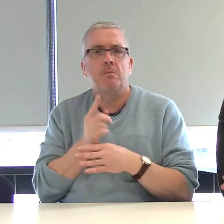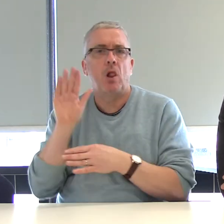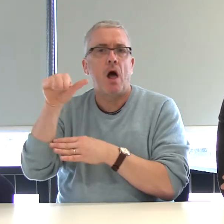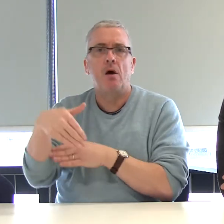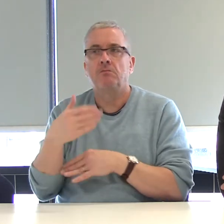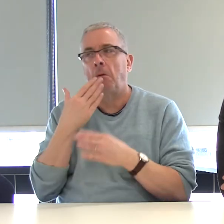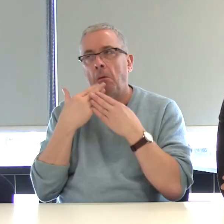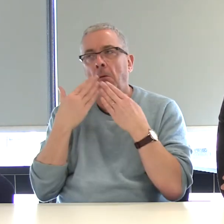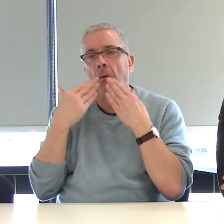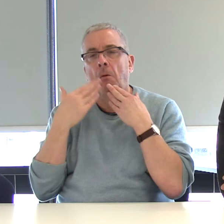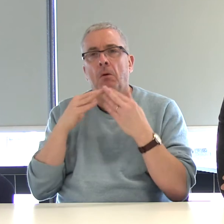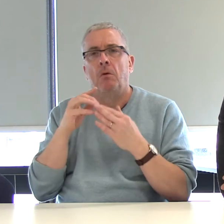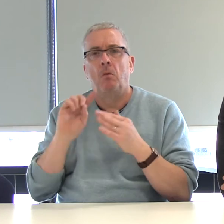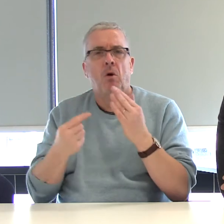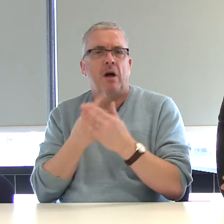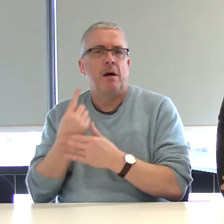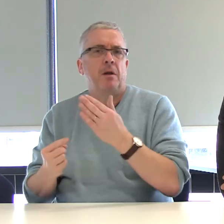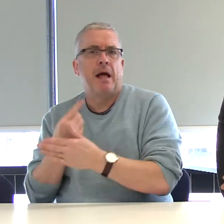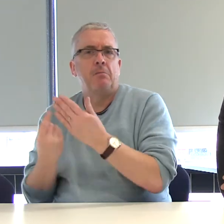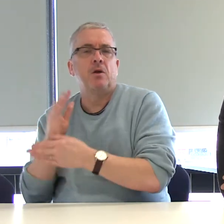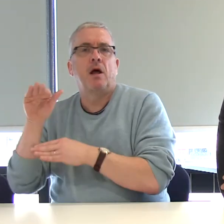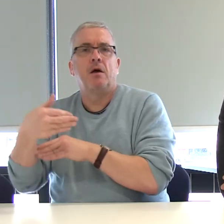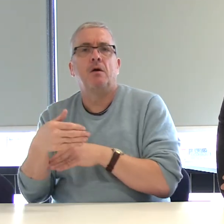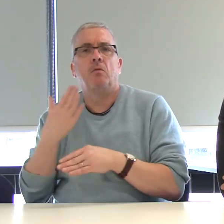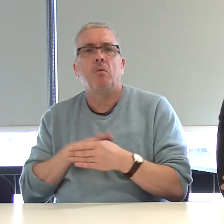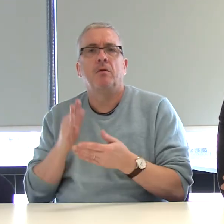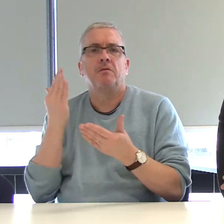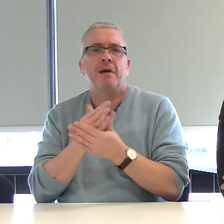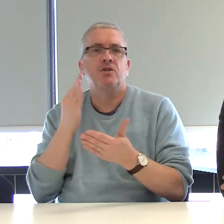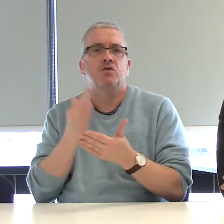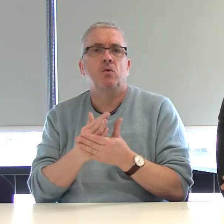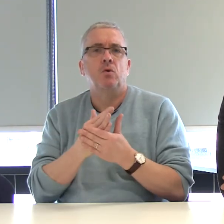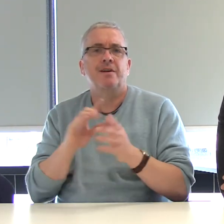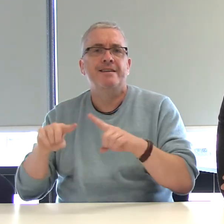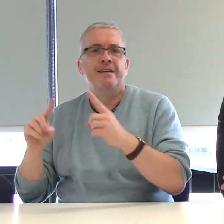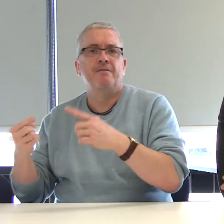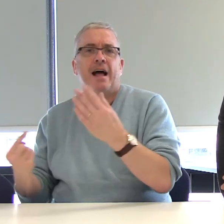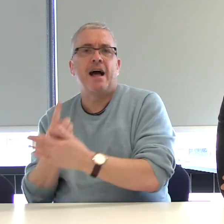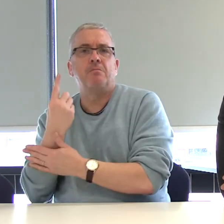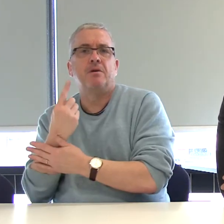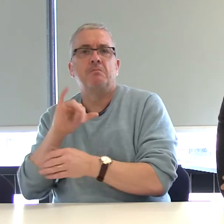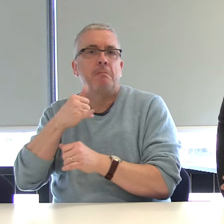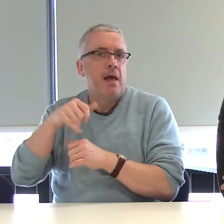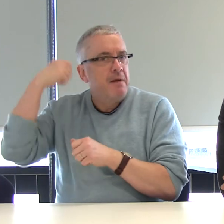And wanting things to do, so we're going to try and create as many resources films, audio clips,